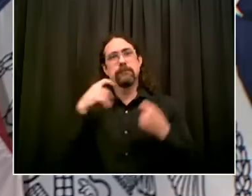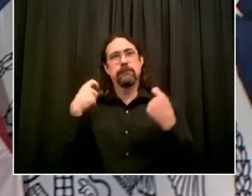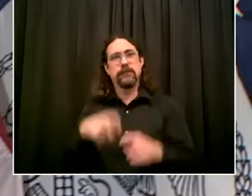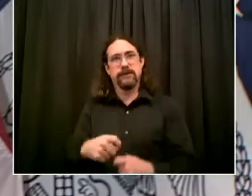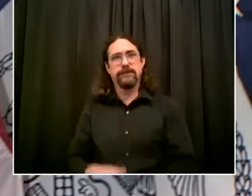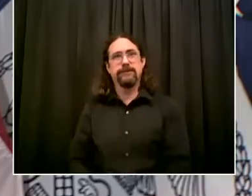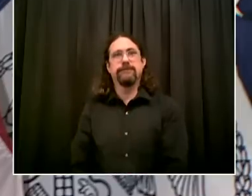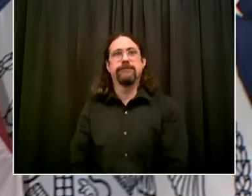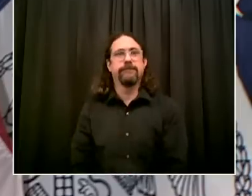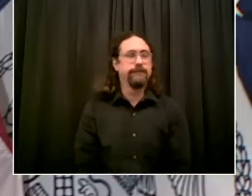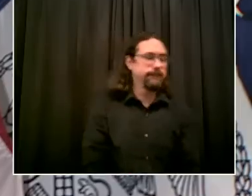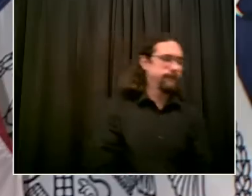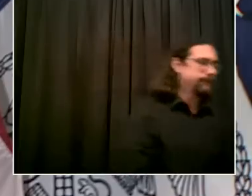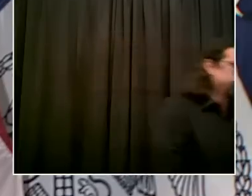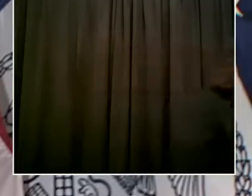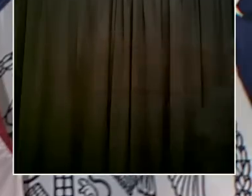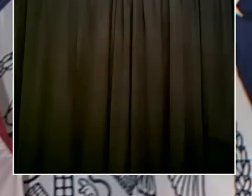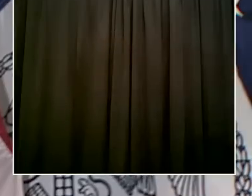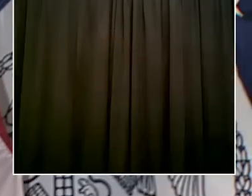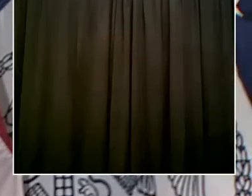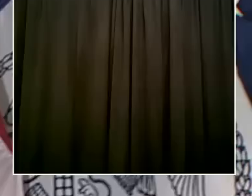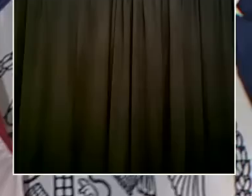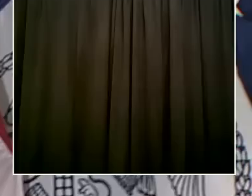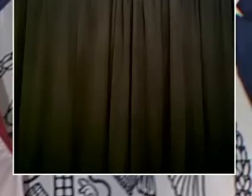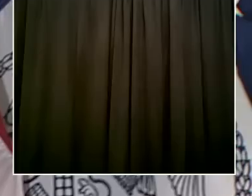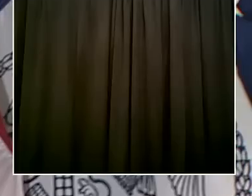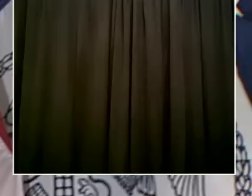WORDS IN PASNISH.